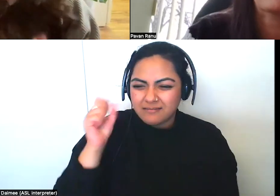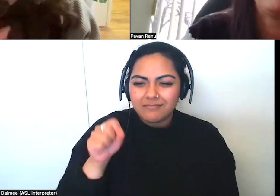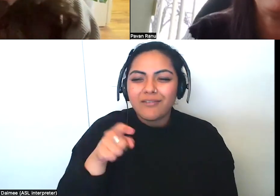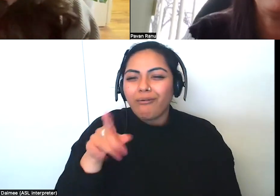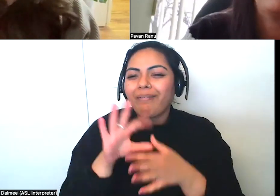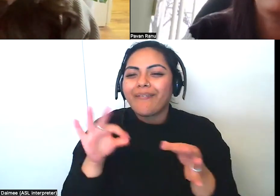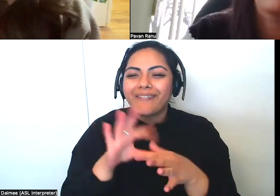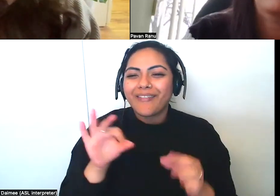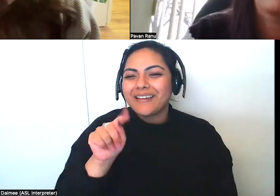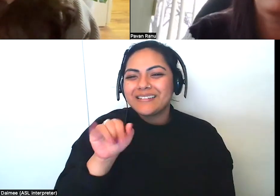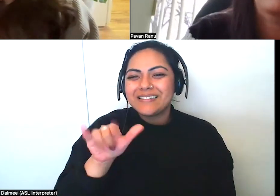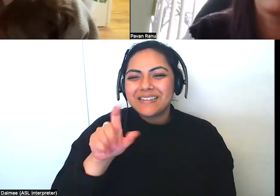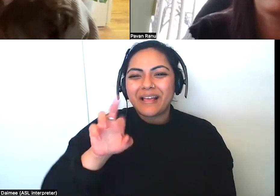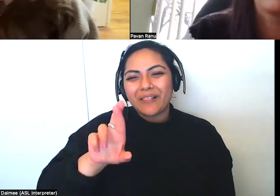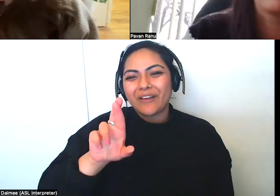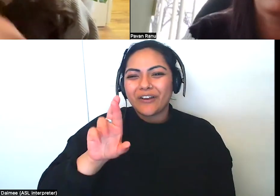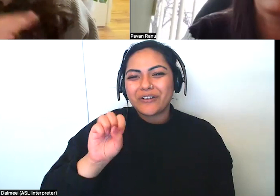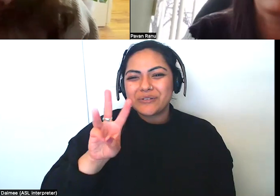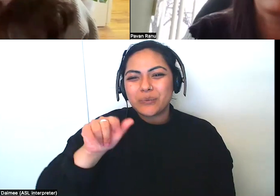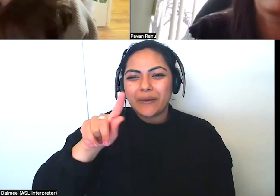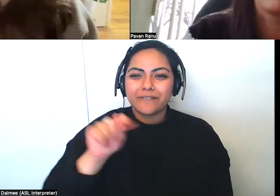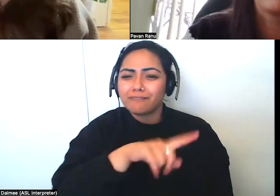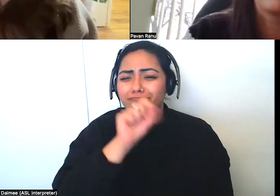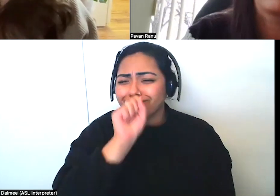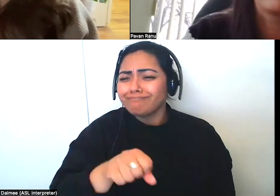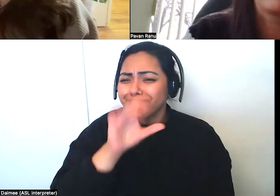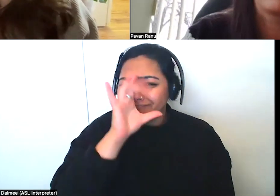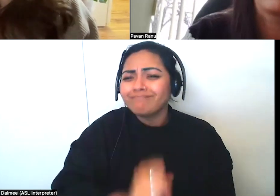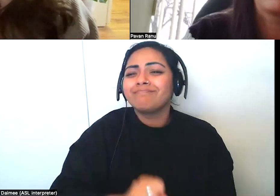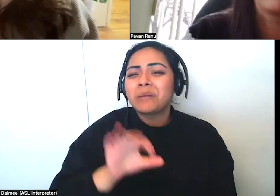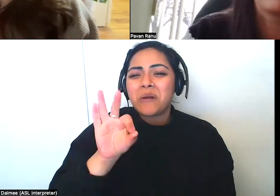influencing a lot of aesthetic choices has come through in gift and stationery as well.